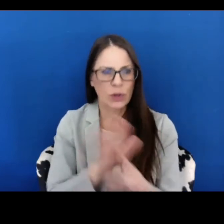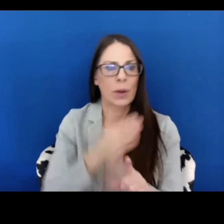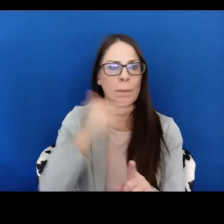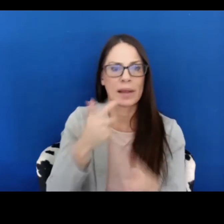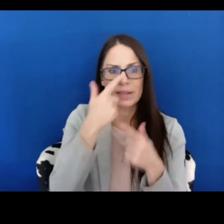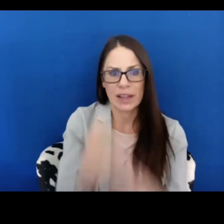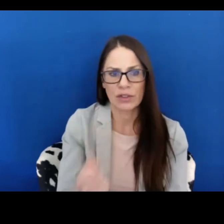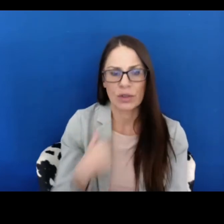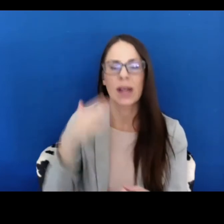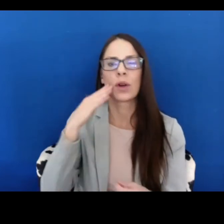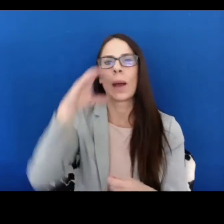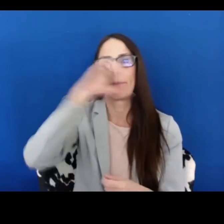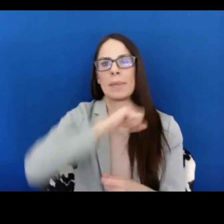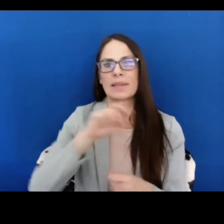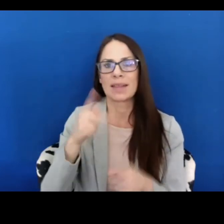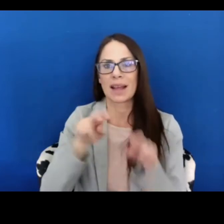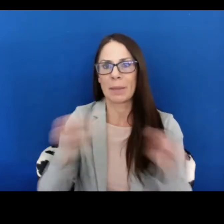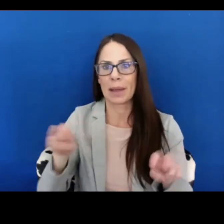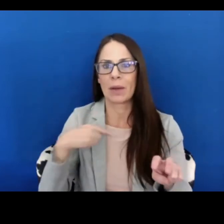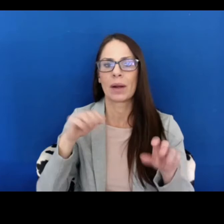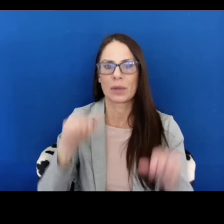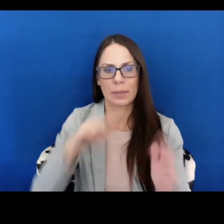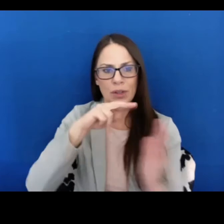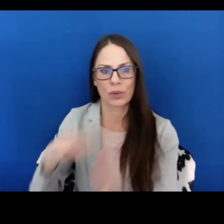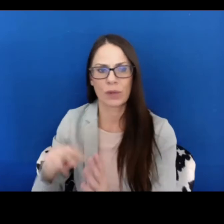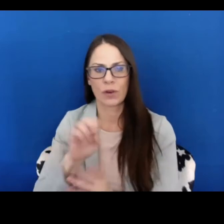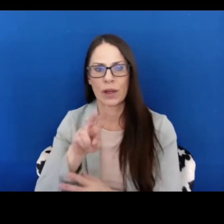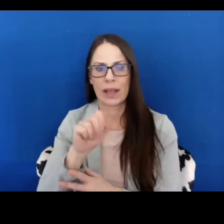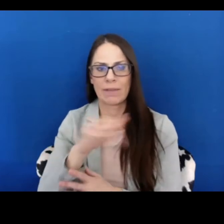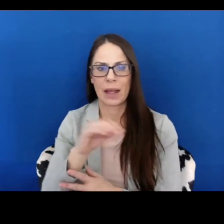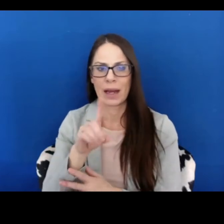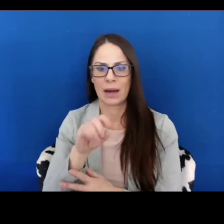but I was able to glimpse through Eva and Donna slides and I think it seems that they